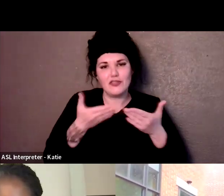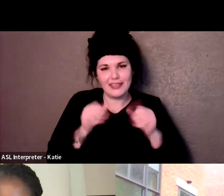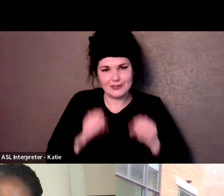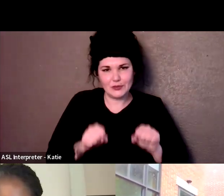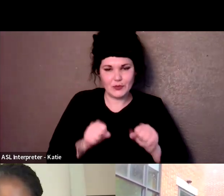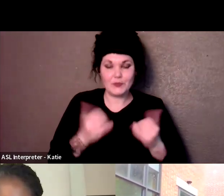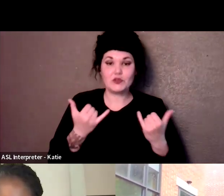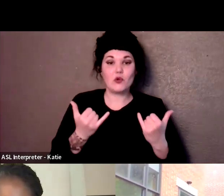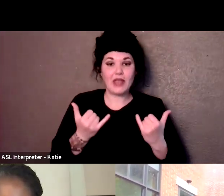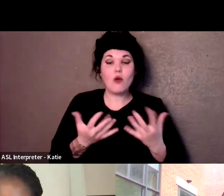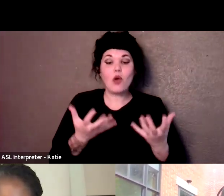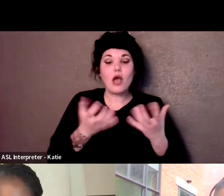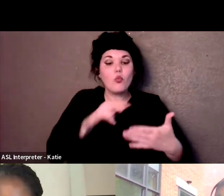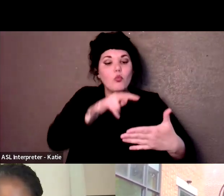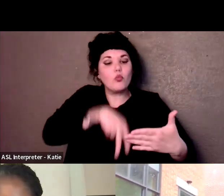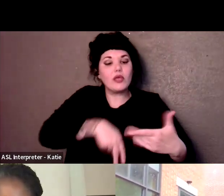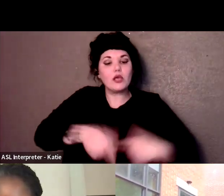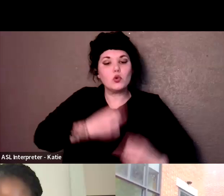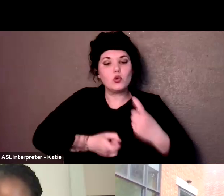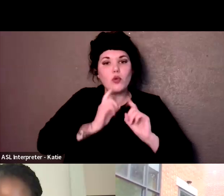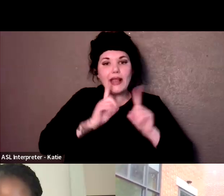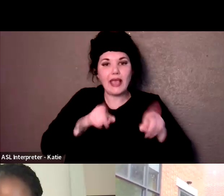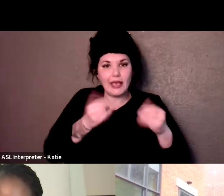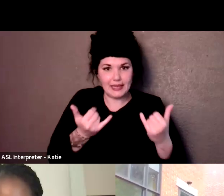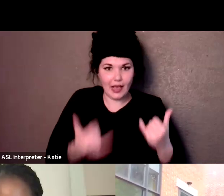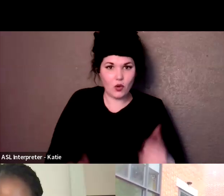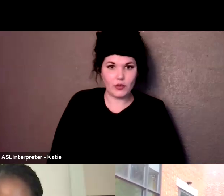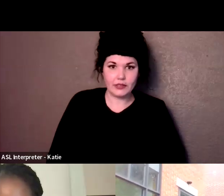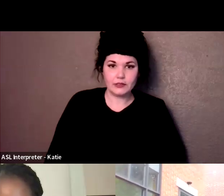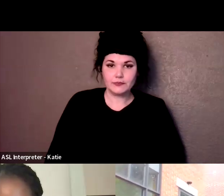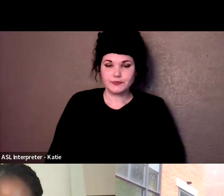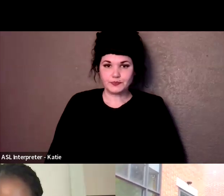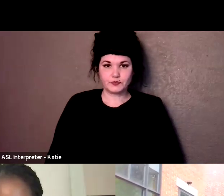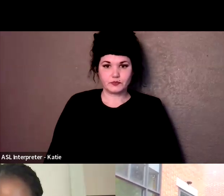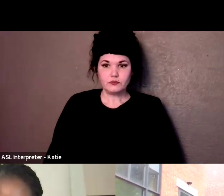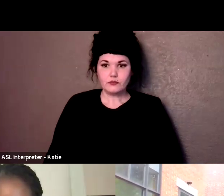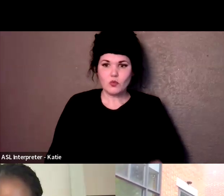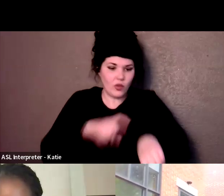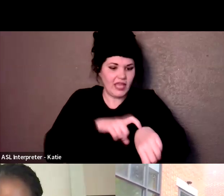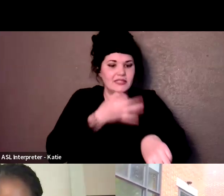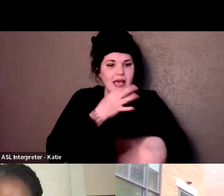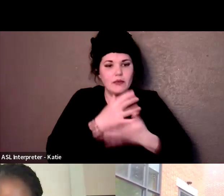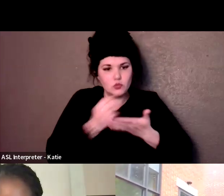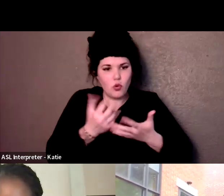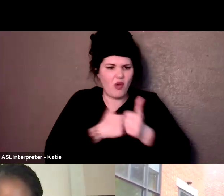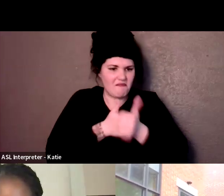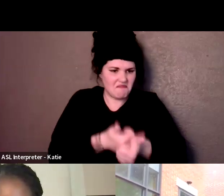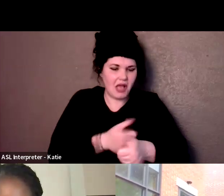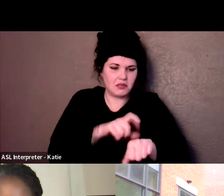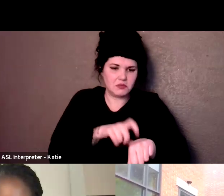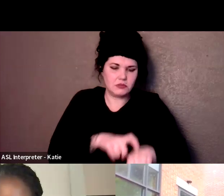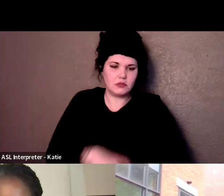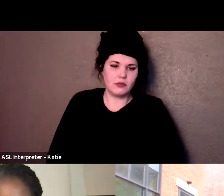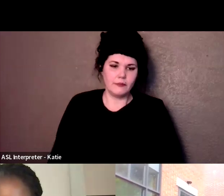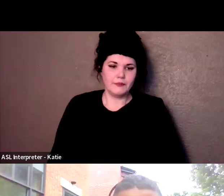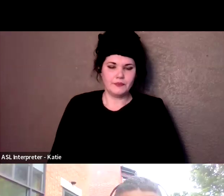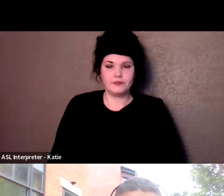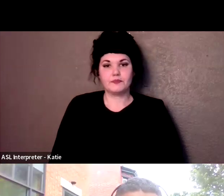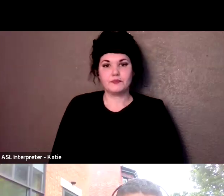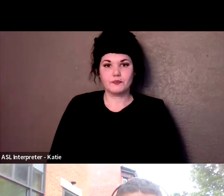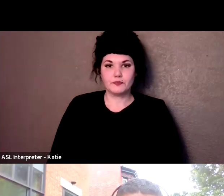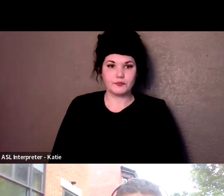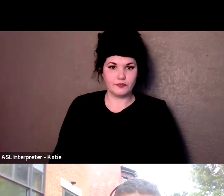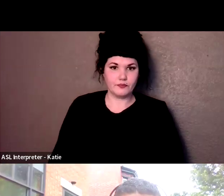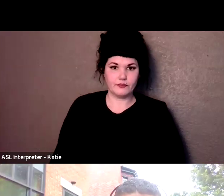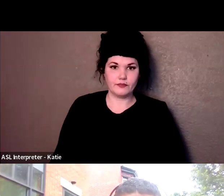Q&A now. In the interest of time, so we can stay on track, if any of my cohorts